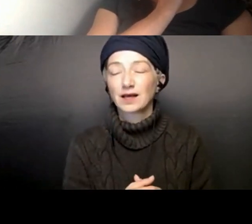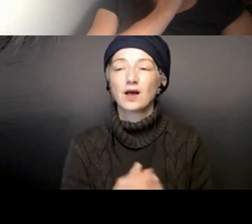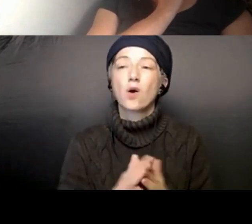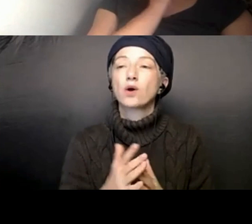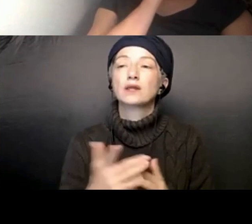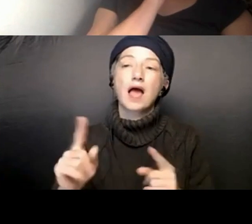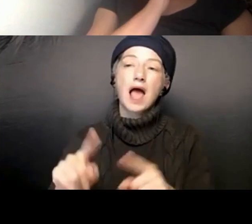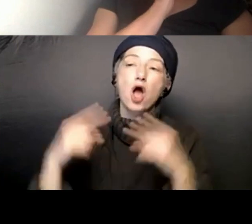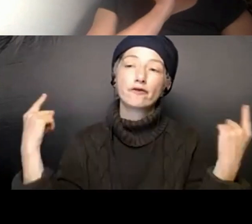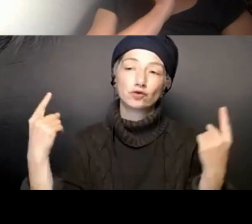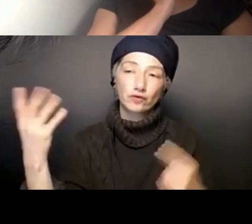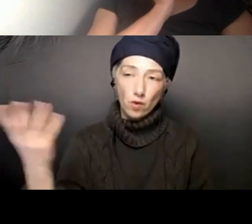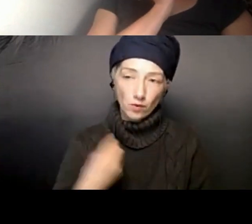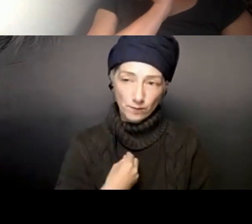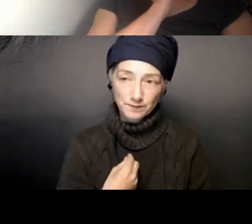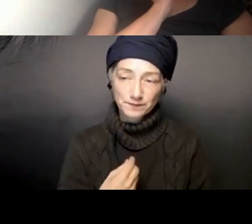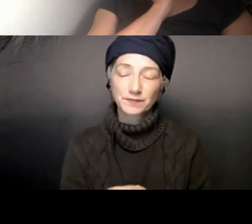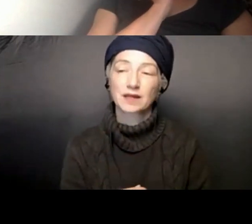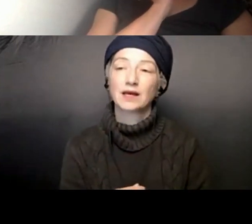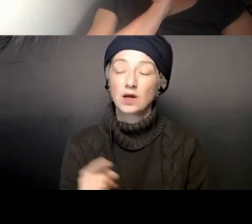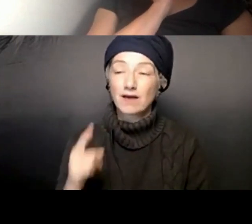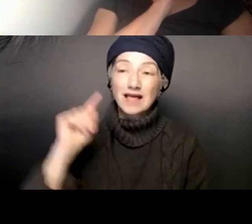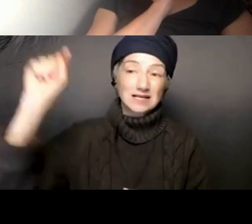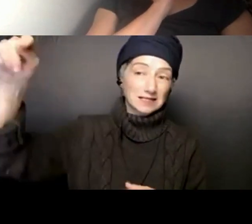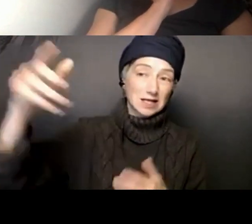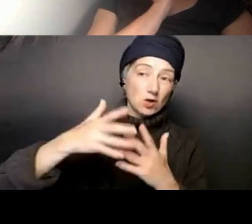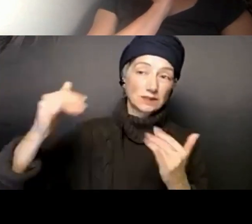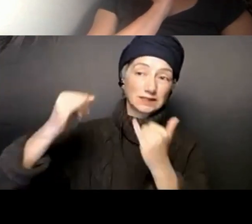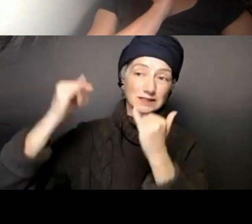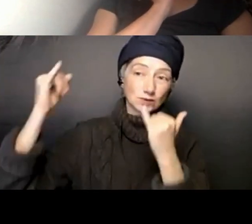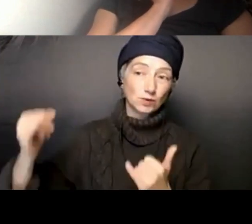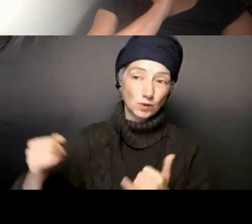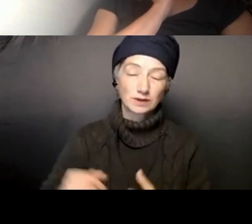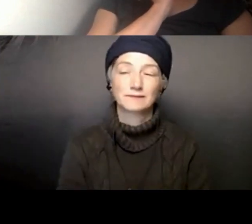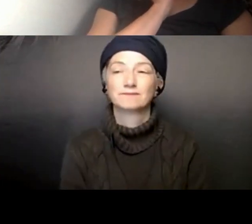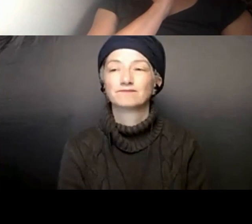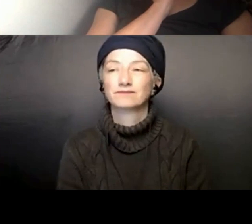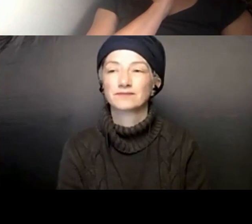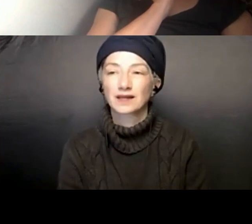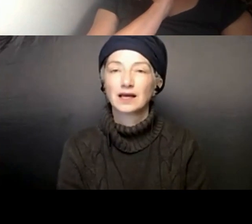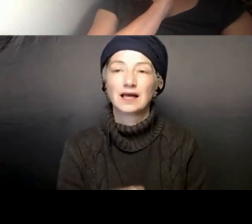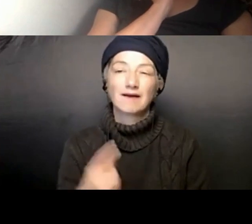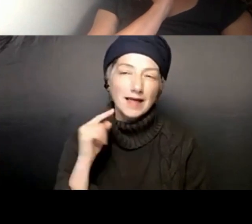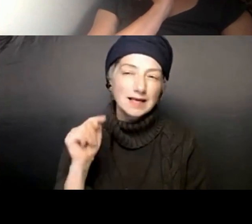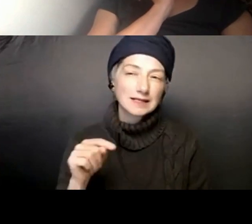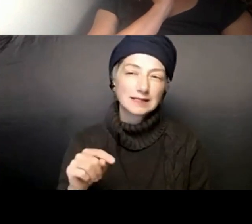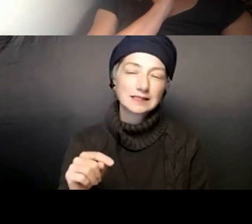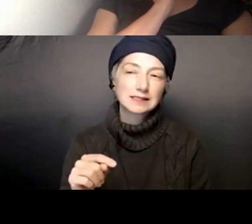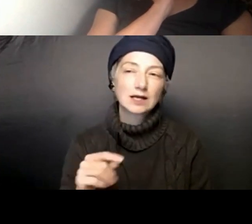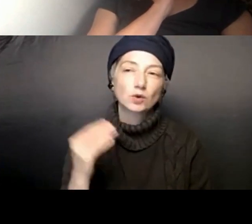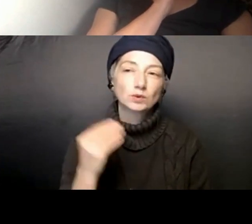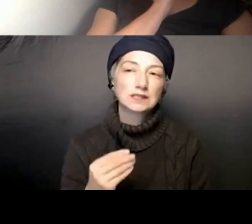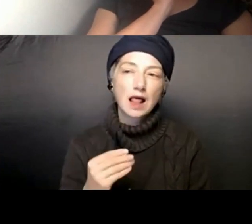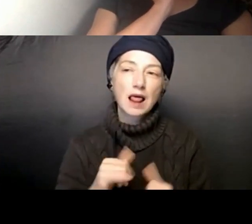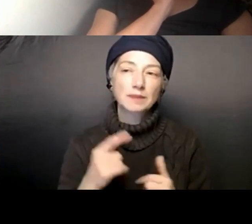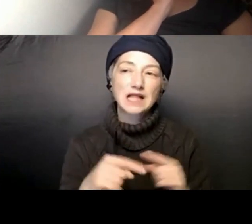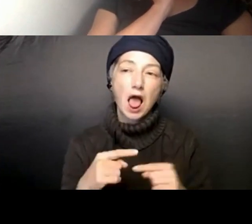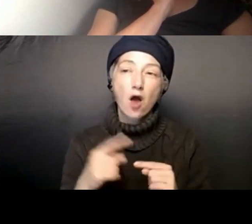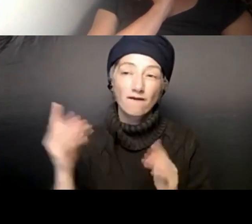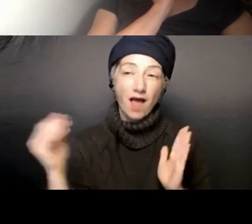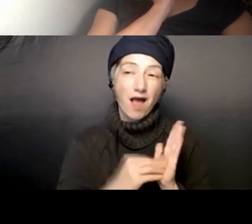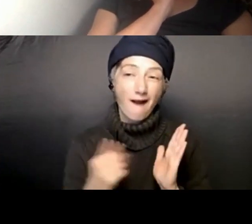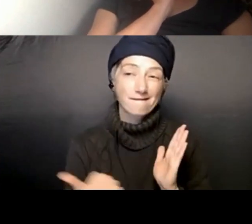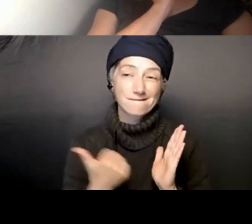it would actually be good, like for the CV of an artist to be able to, for example, perform there.